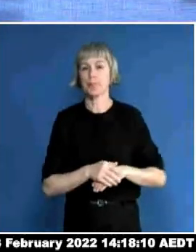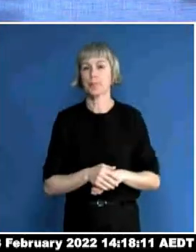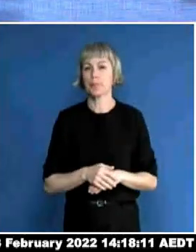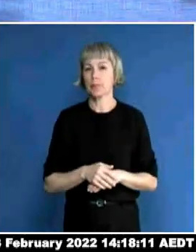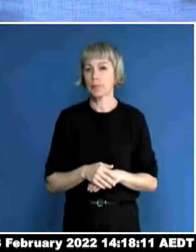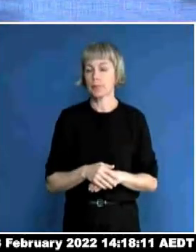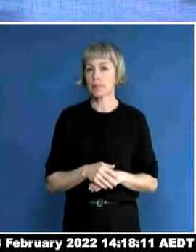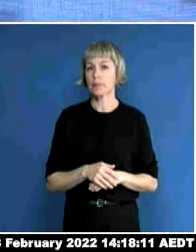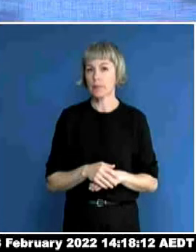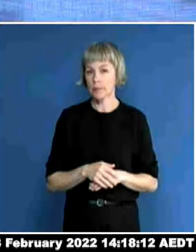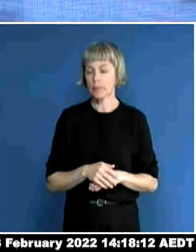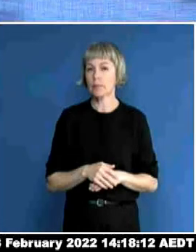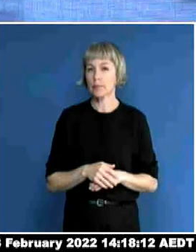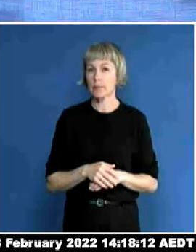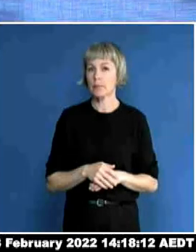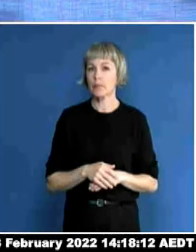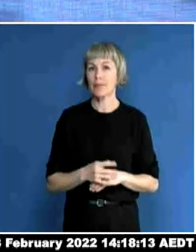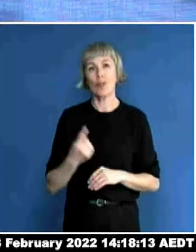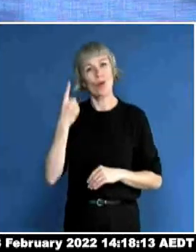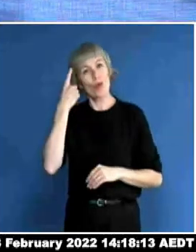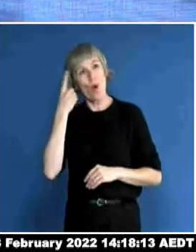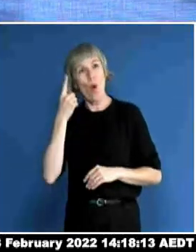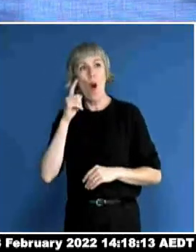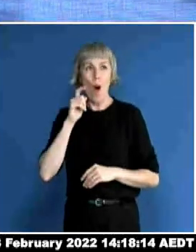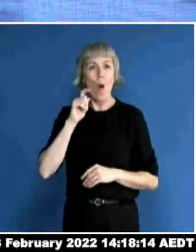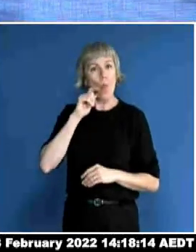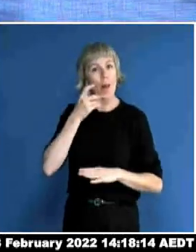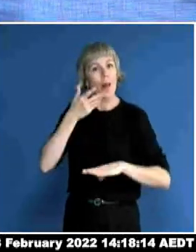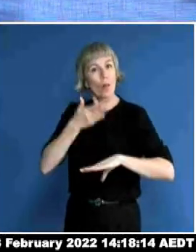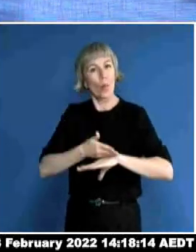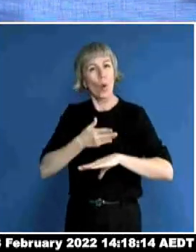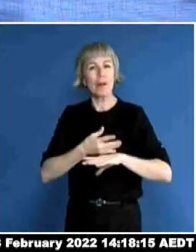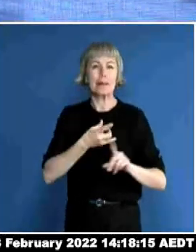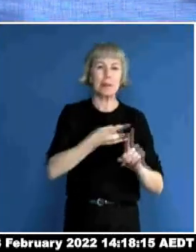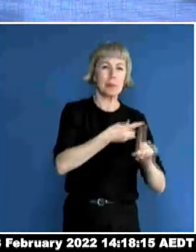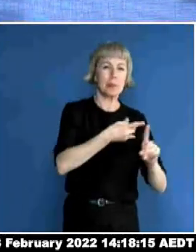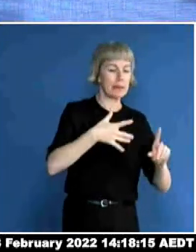will be working in one particular location in a Rehab Management office.